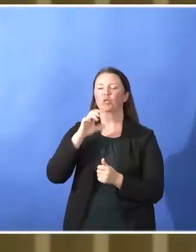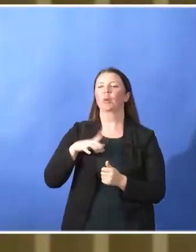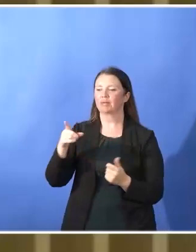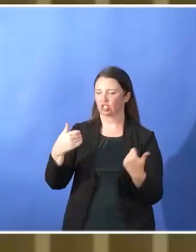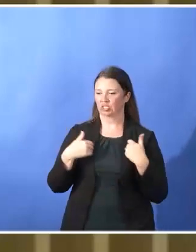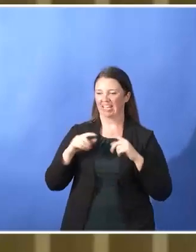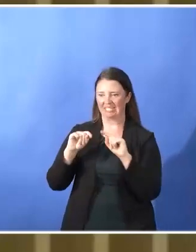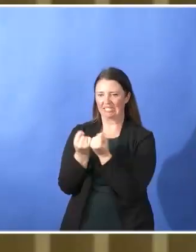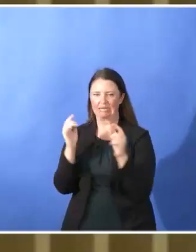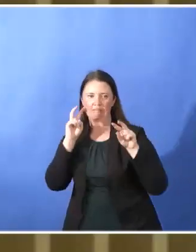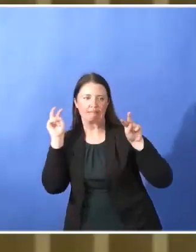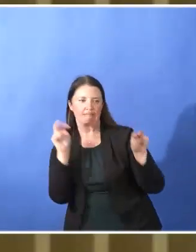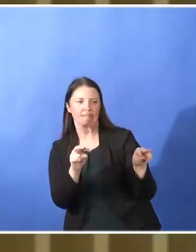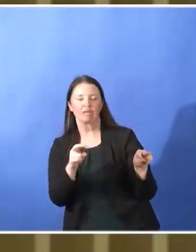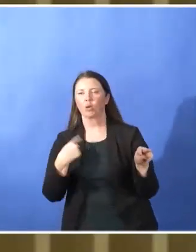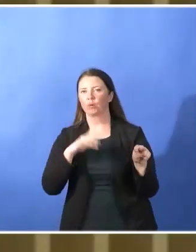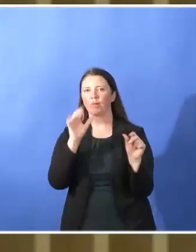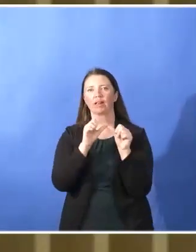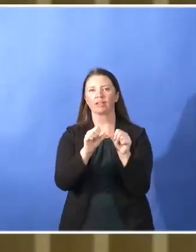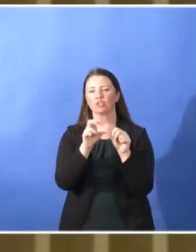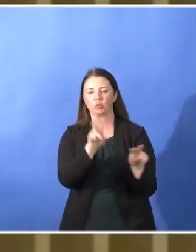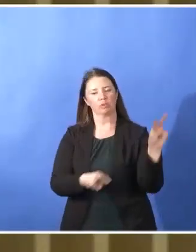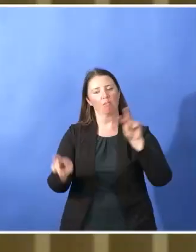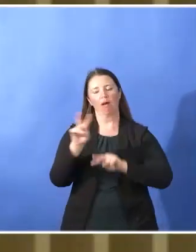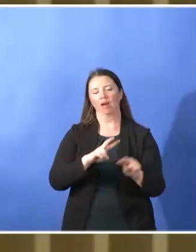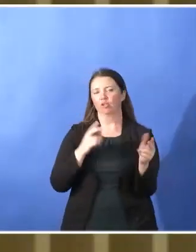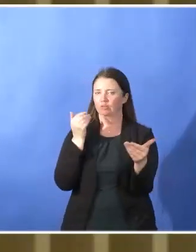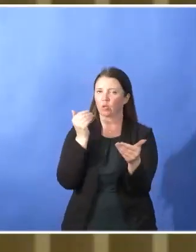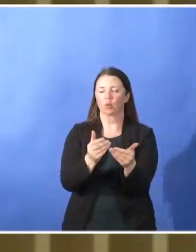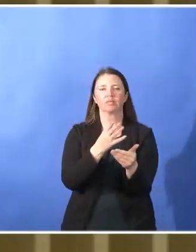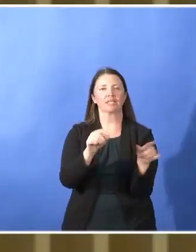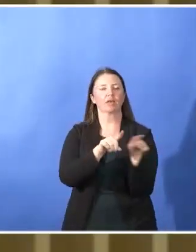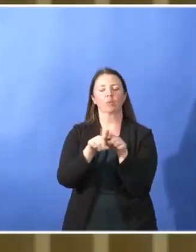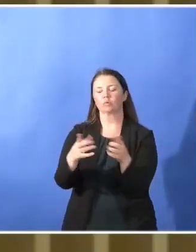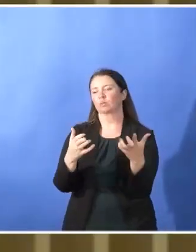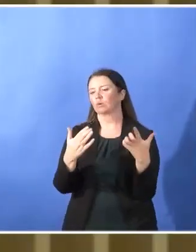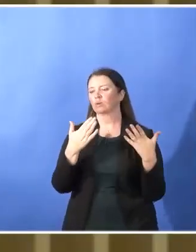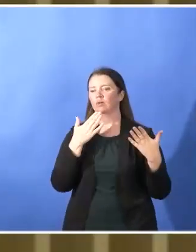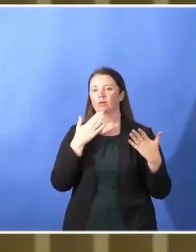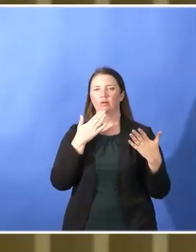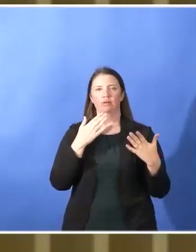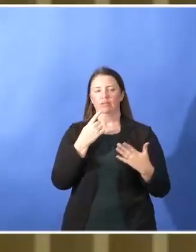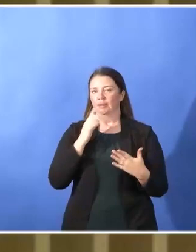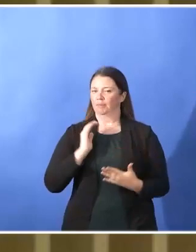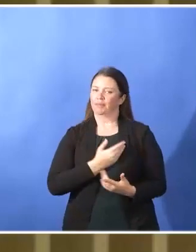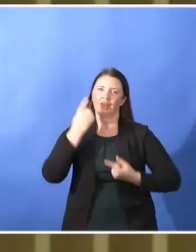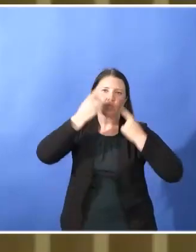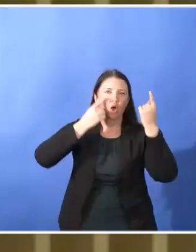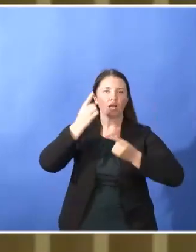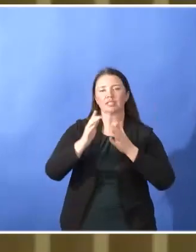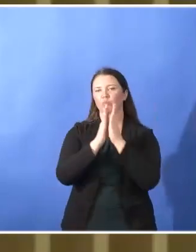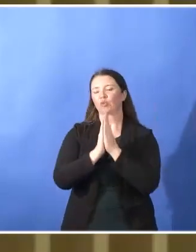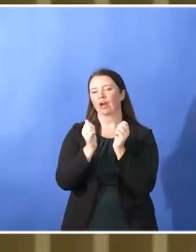THOUGHTS AND PRAYERS WITH EVERYONE DOWN THERE.